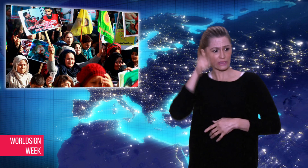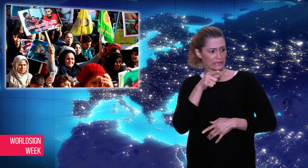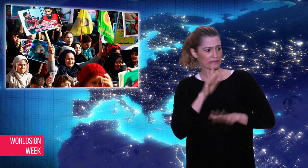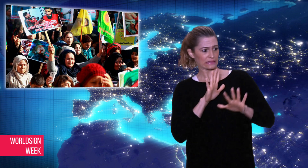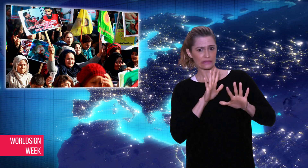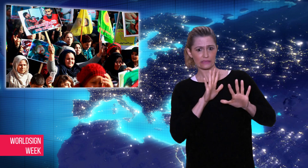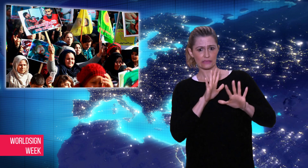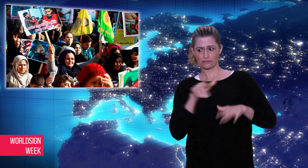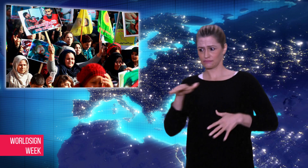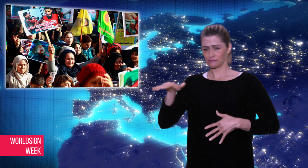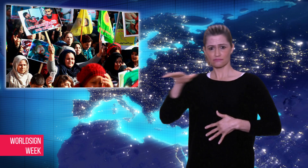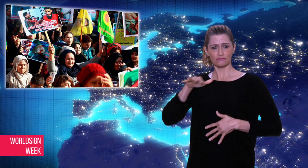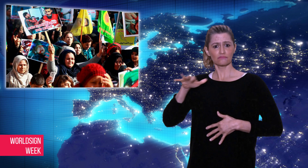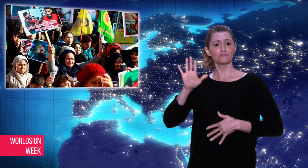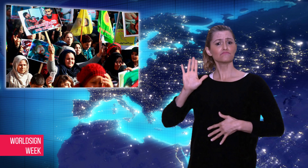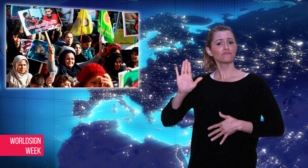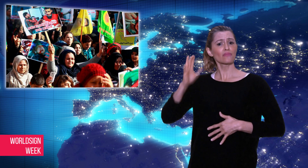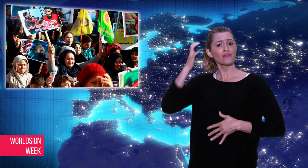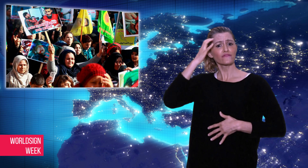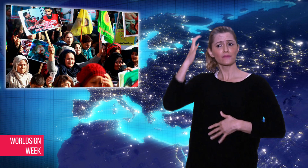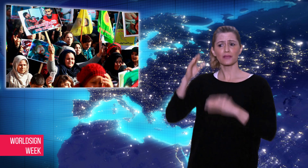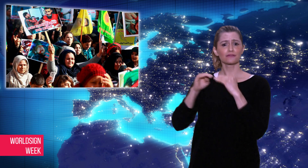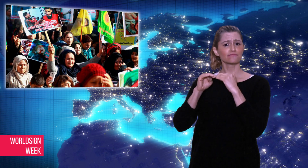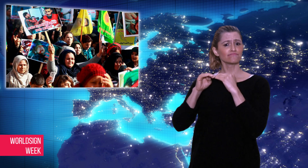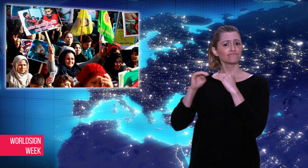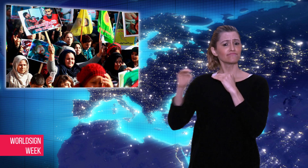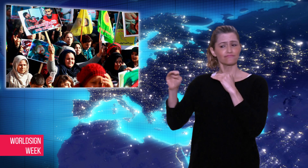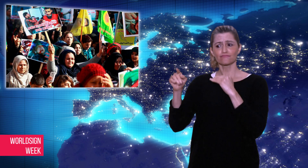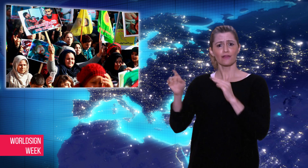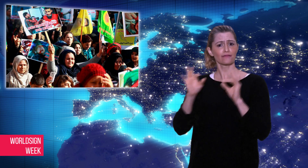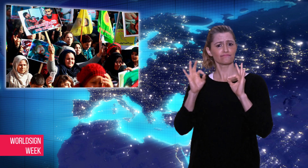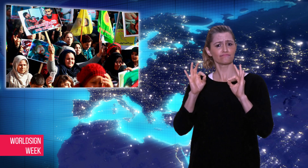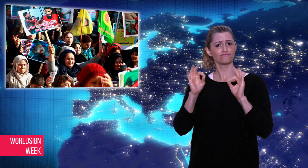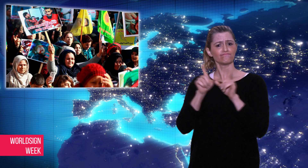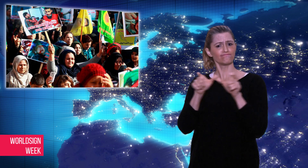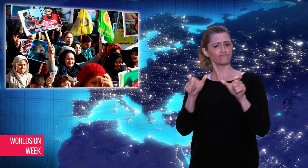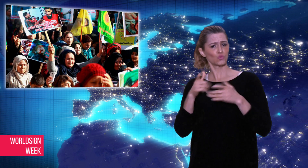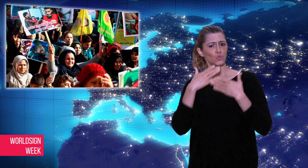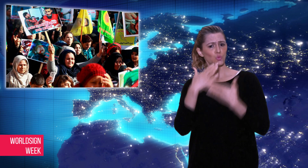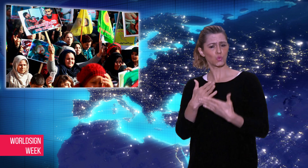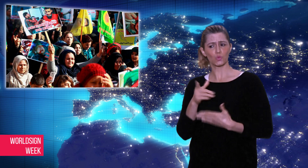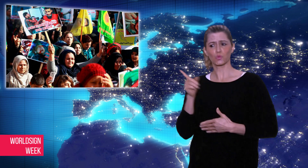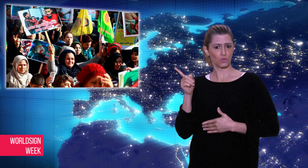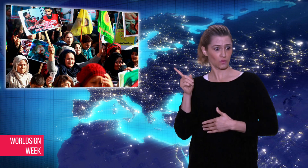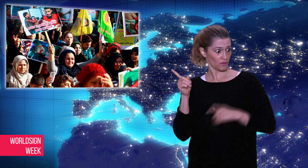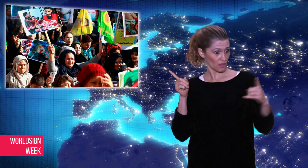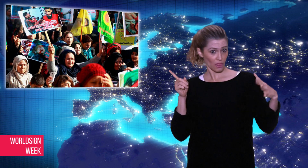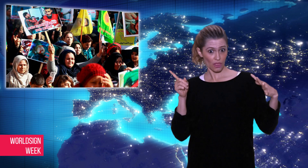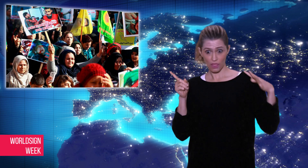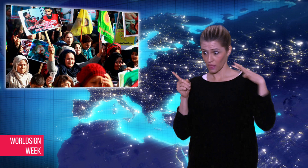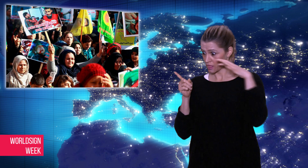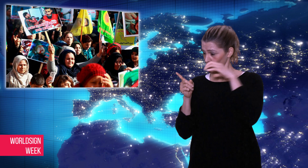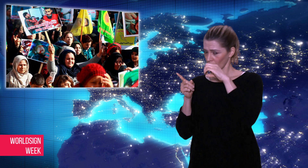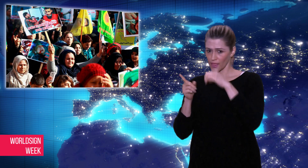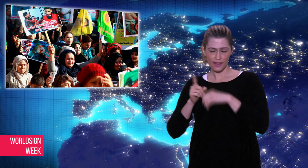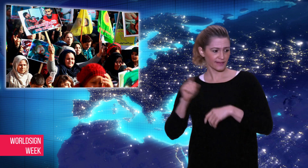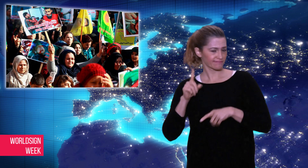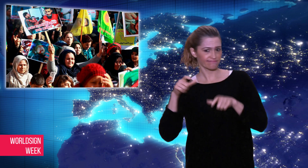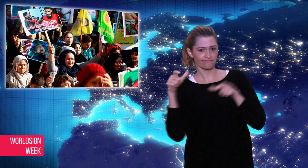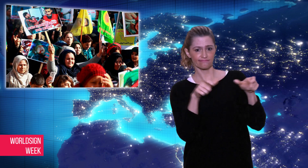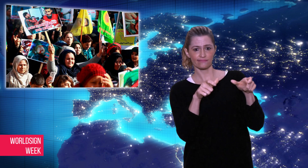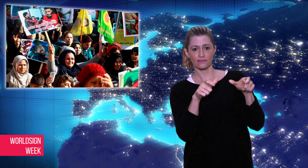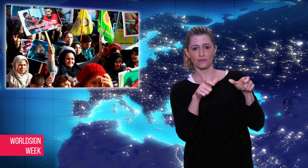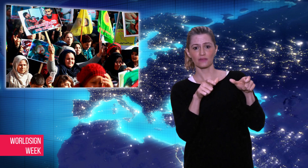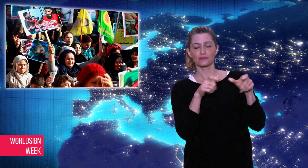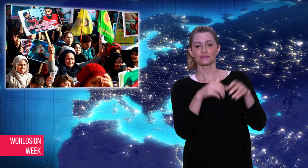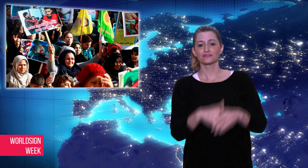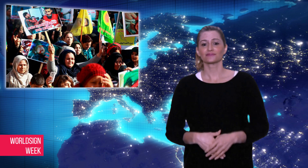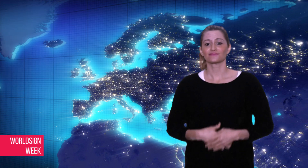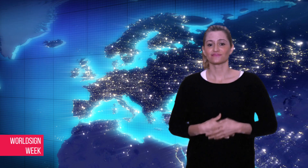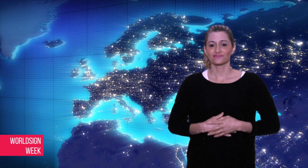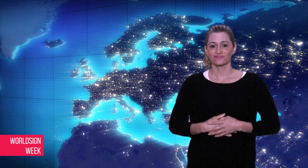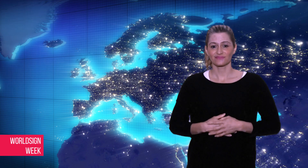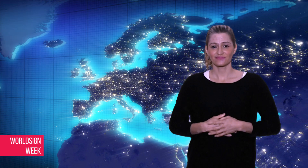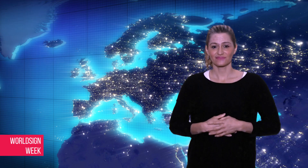Turkey’s stability and security.